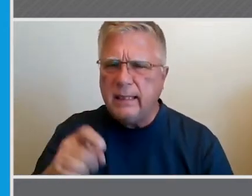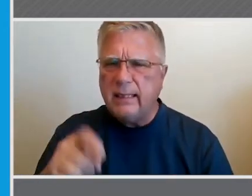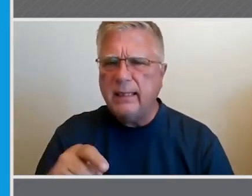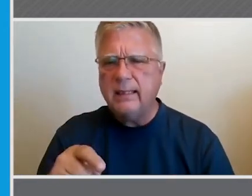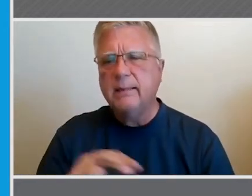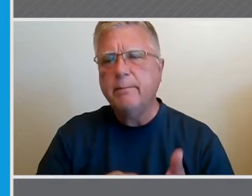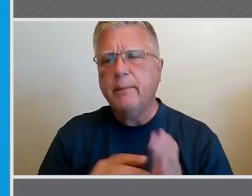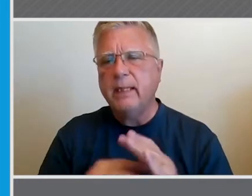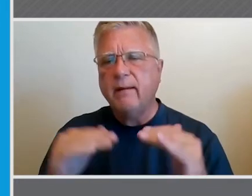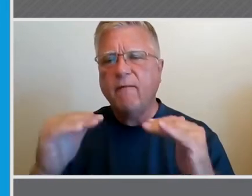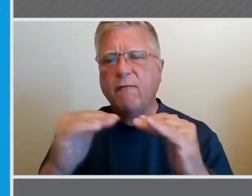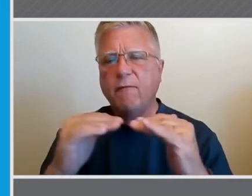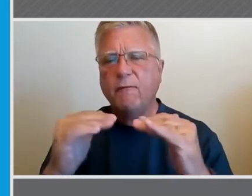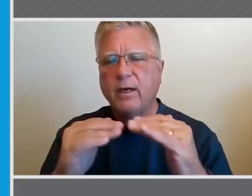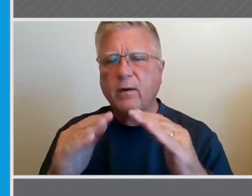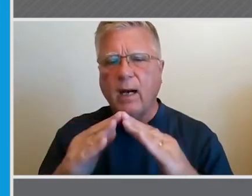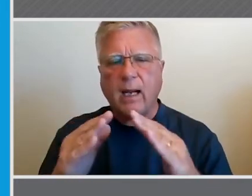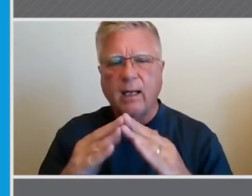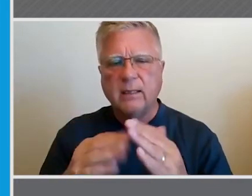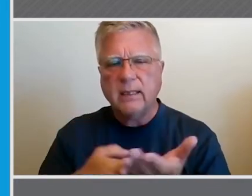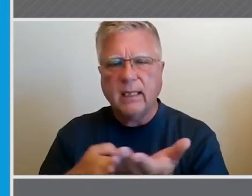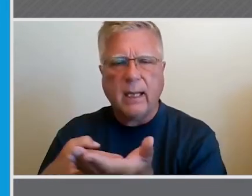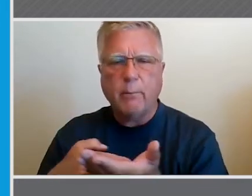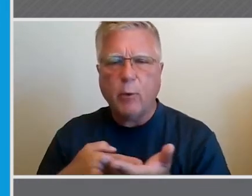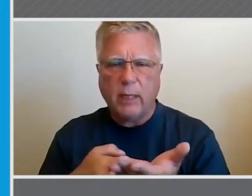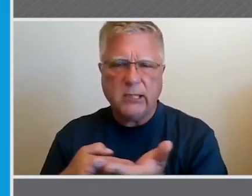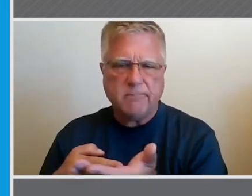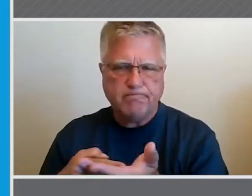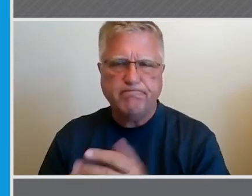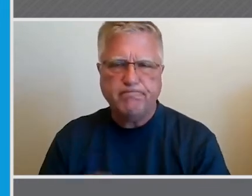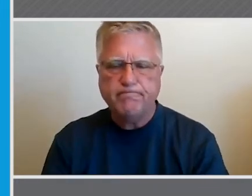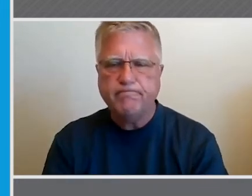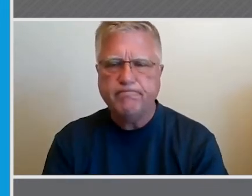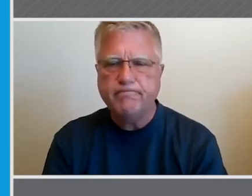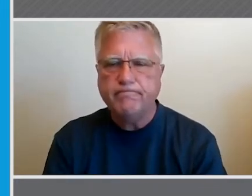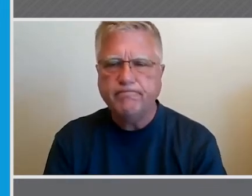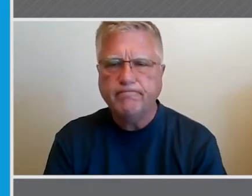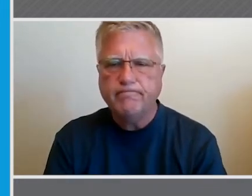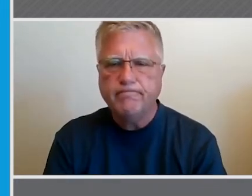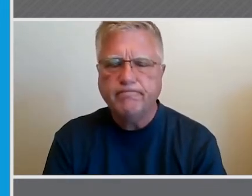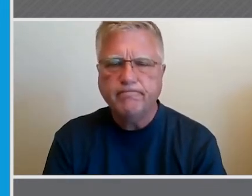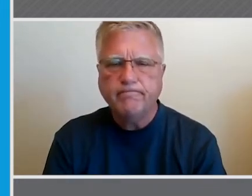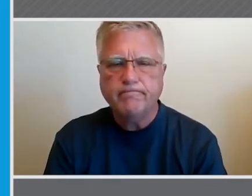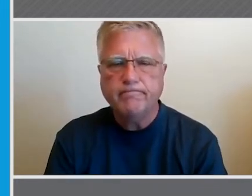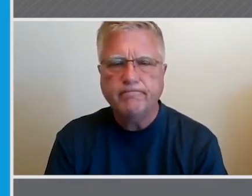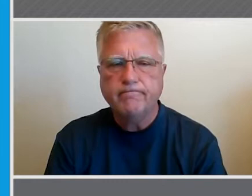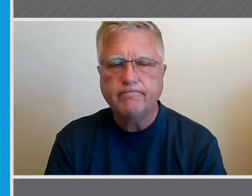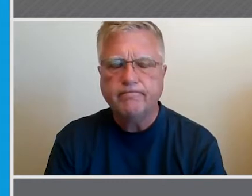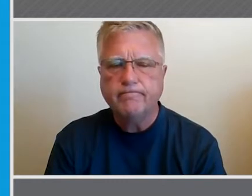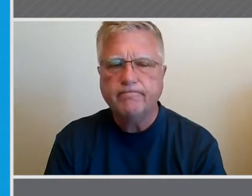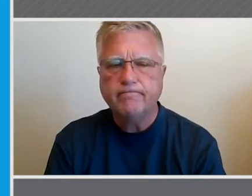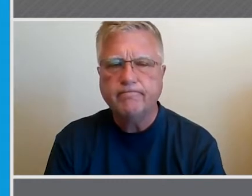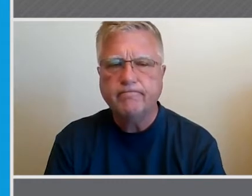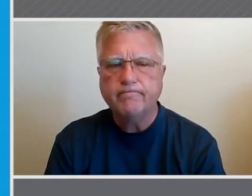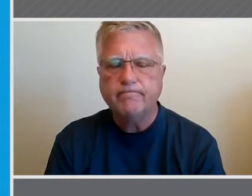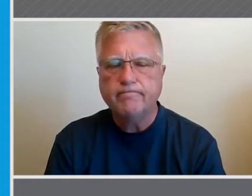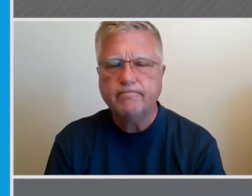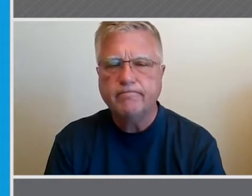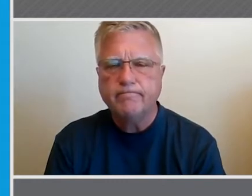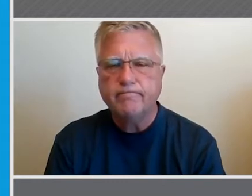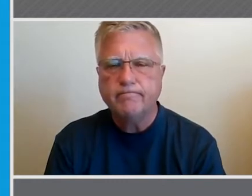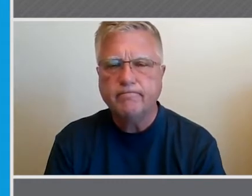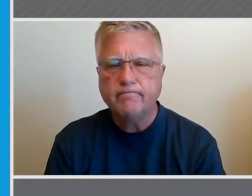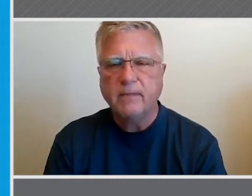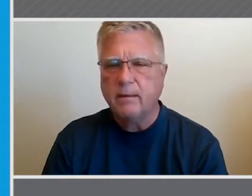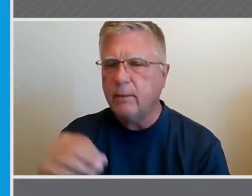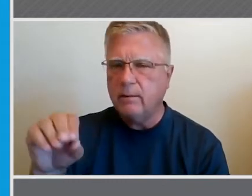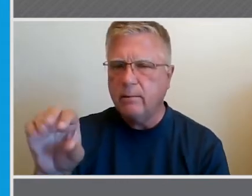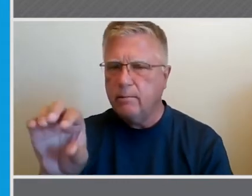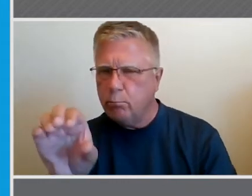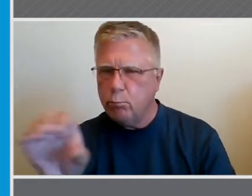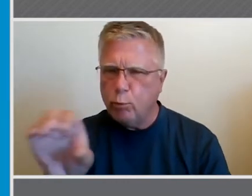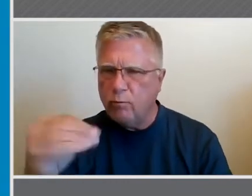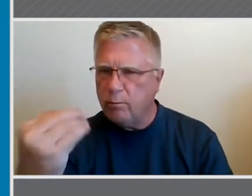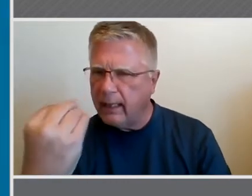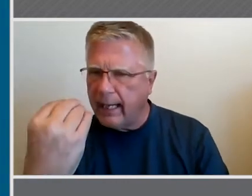Fair Housing collaboration, put myself on camera so you can see some of